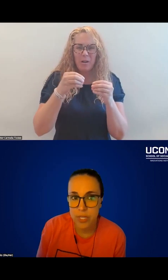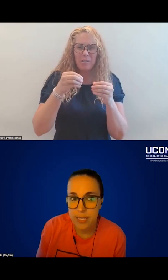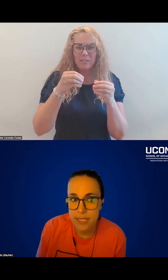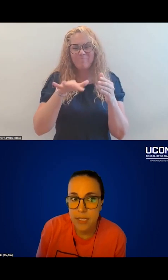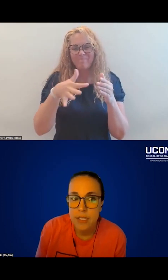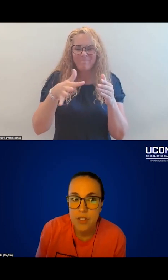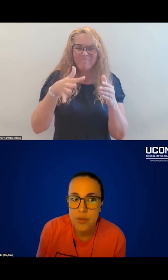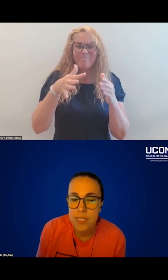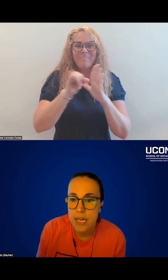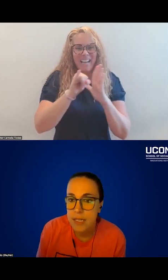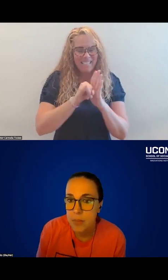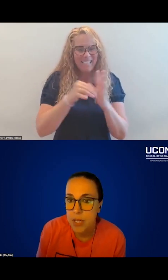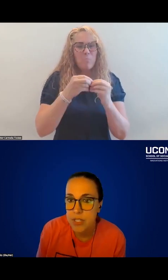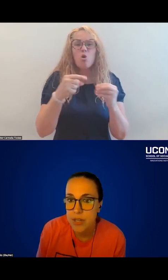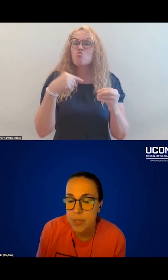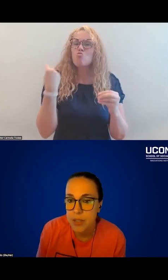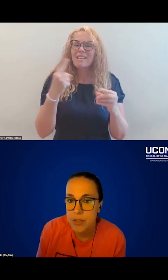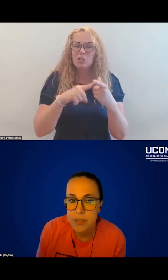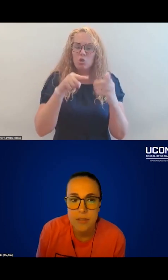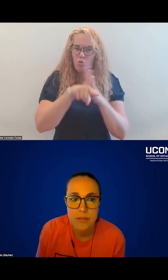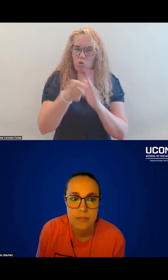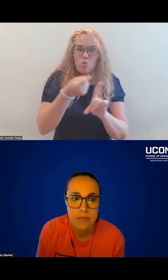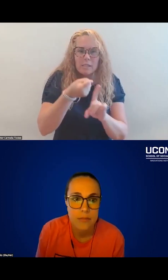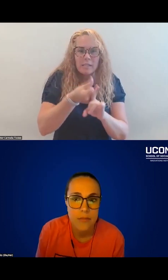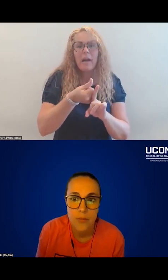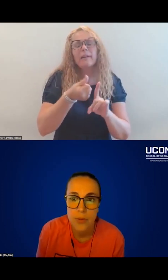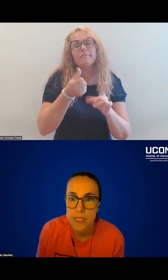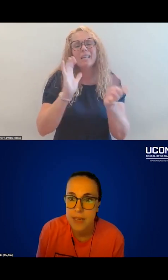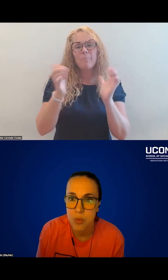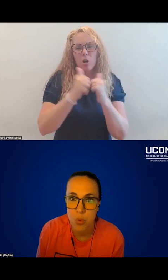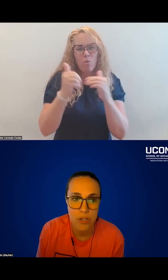RISK OF SUICIDE COMPARED TO THEIR PEERS. FROM THE SAME REPORT.